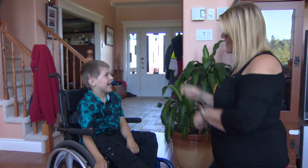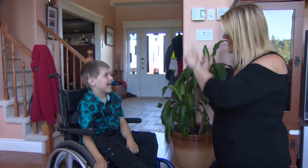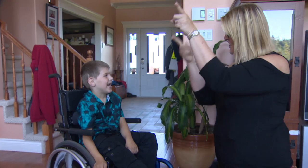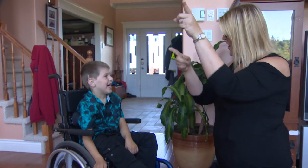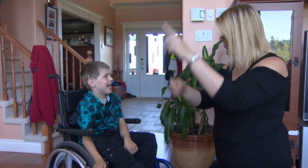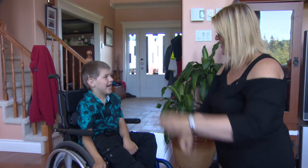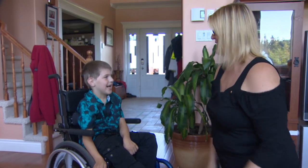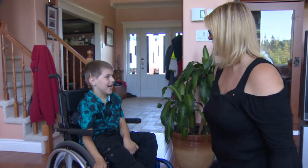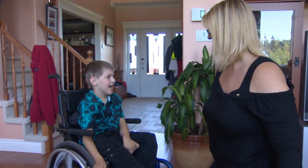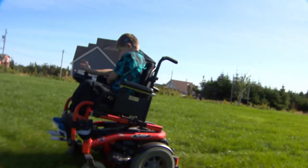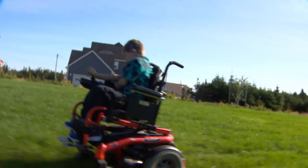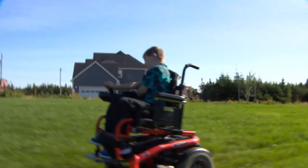Okay, let's go.